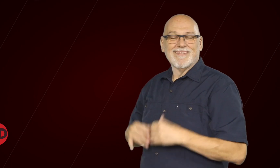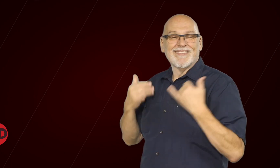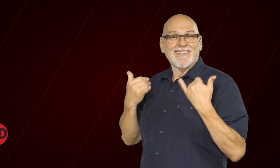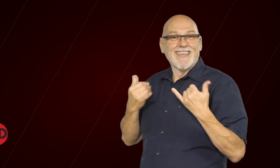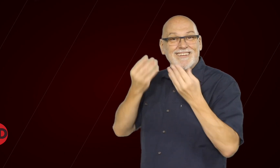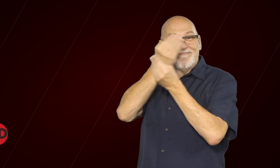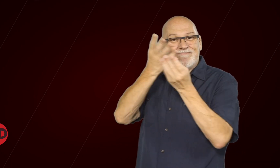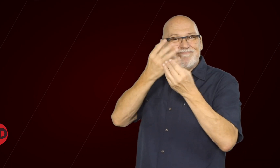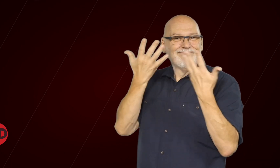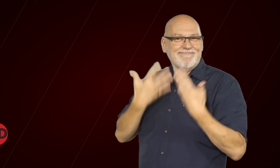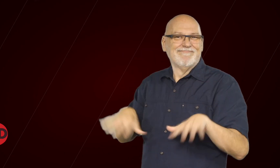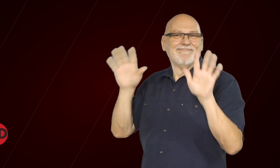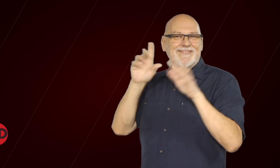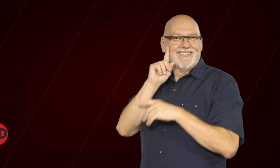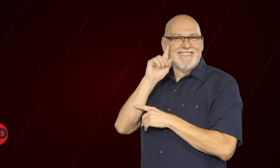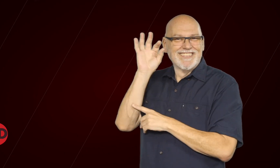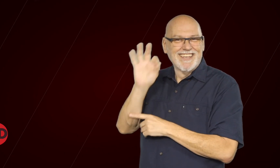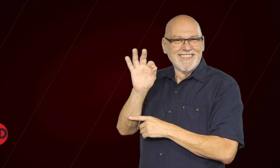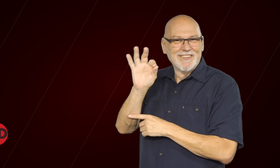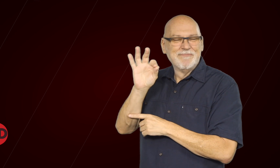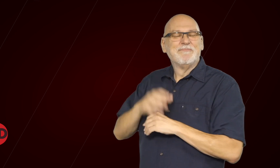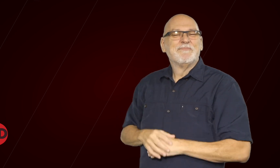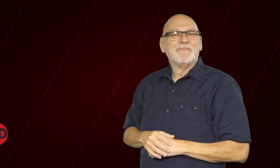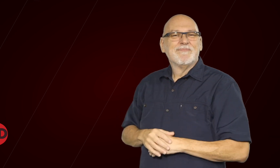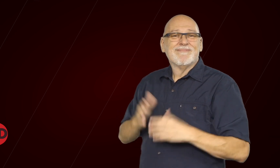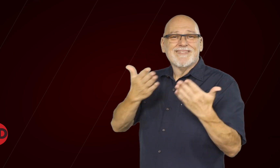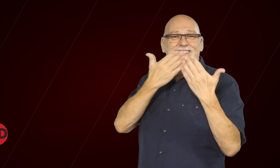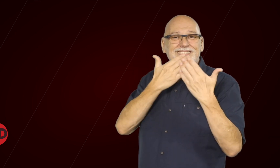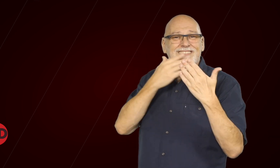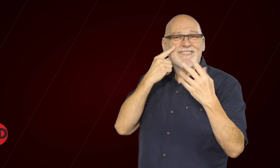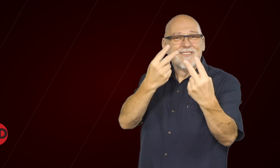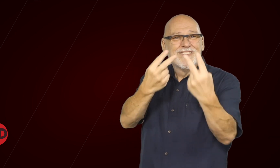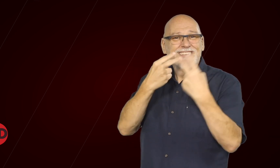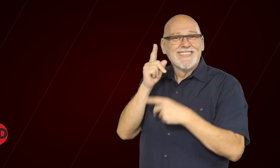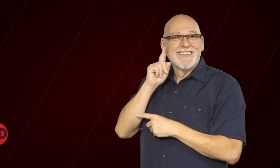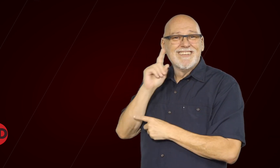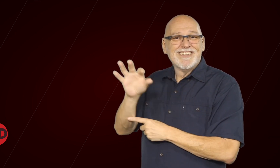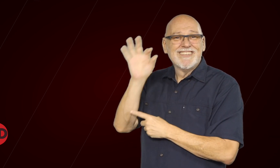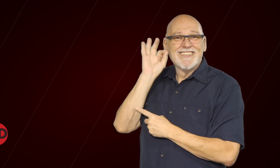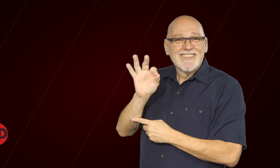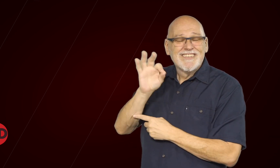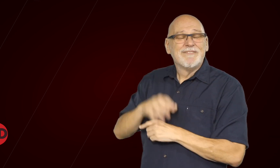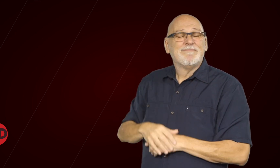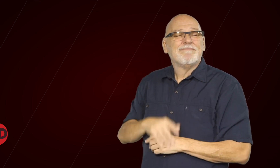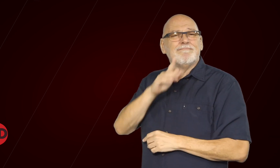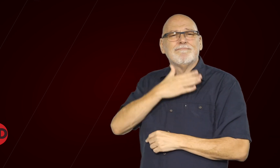We have come to the end of this DeafDots program. Thank you for watching DeafDots.